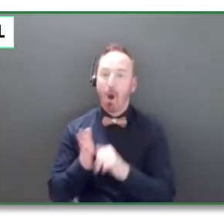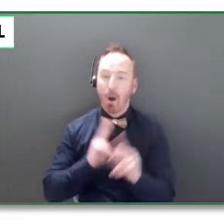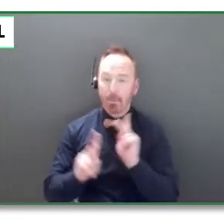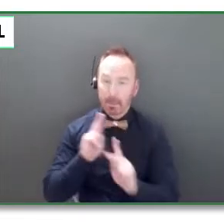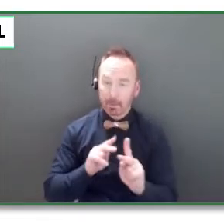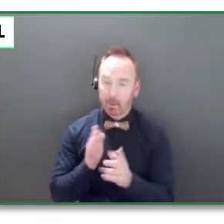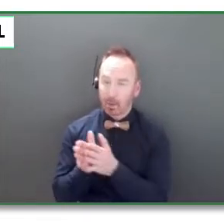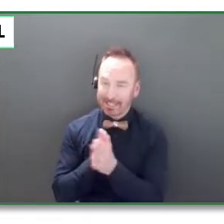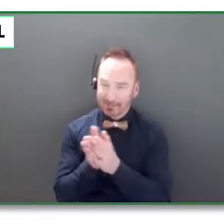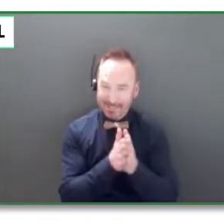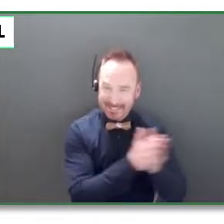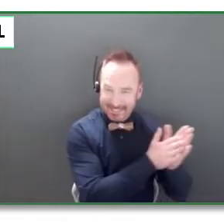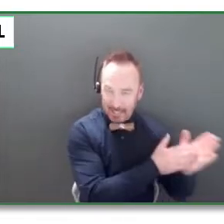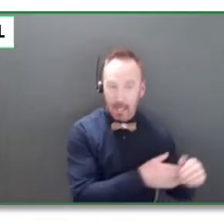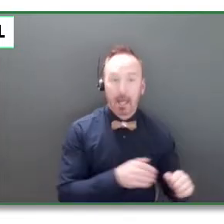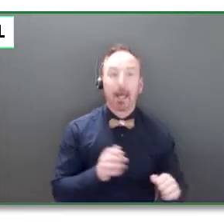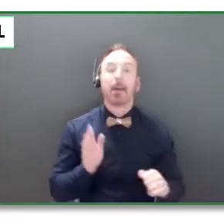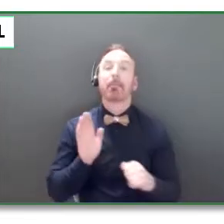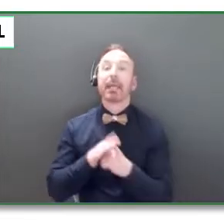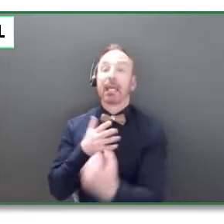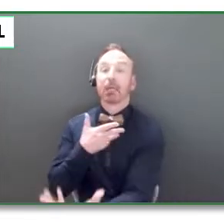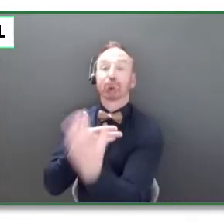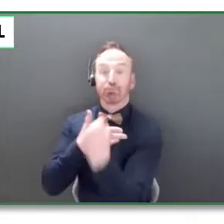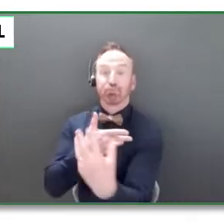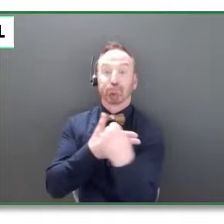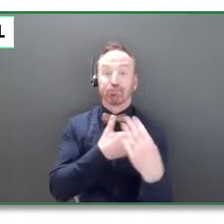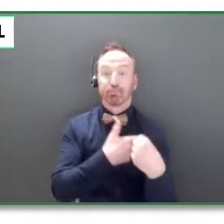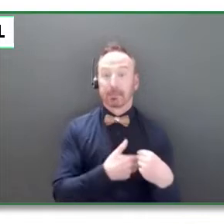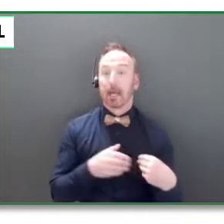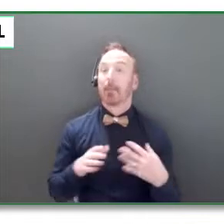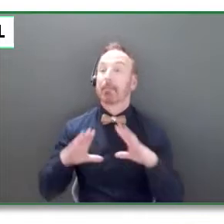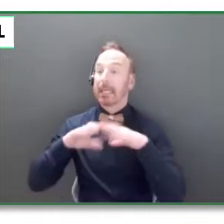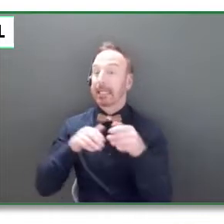segregating allowing opportunities for intersection.